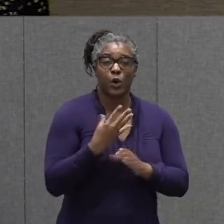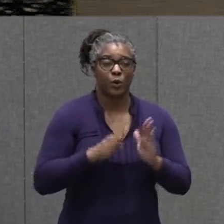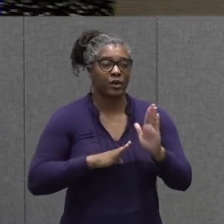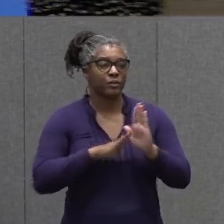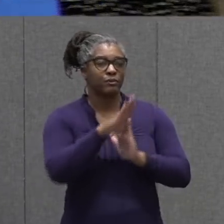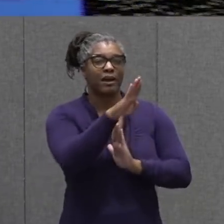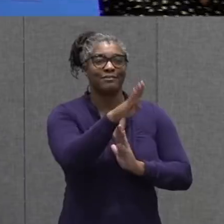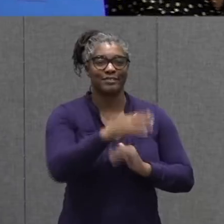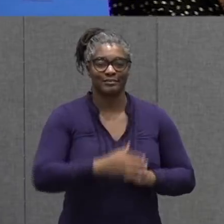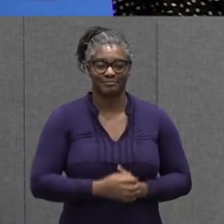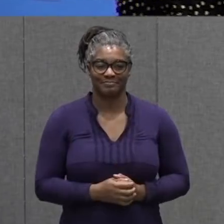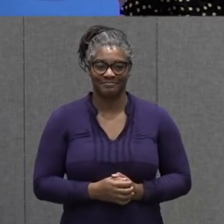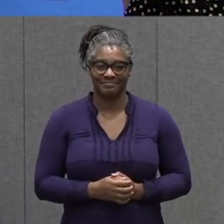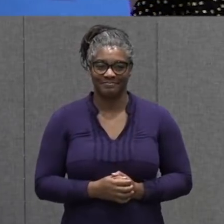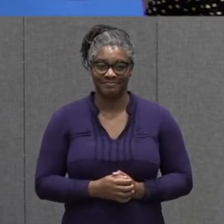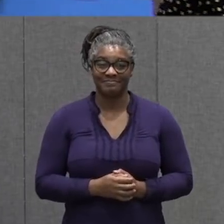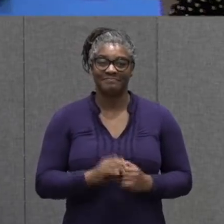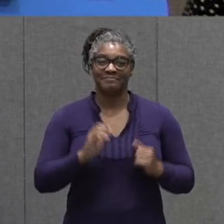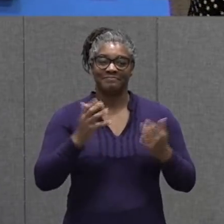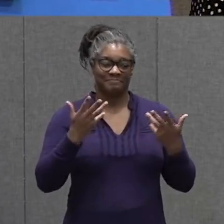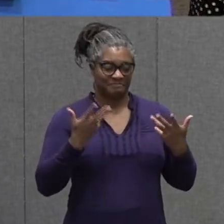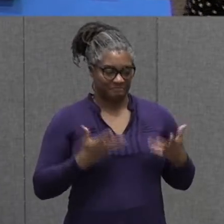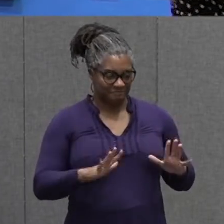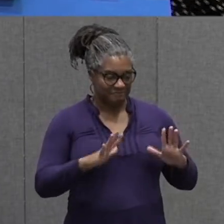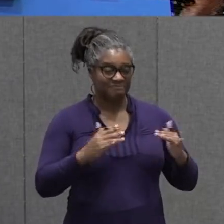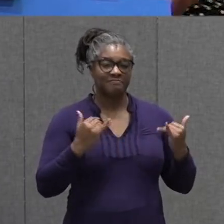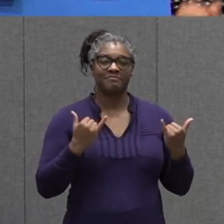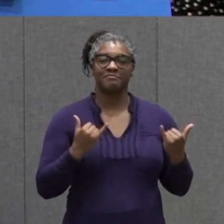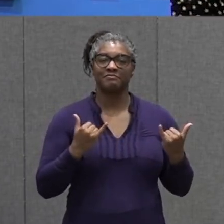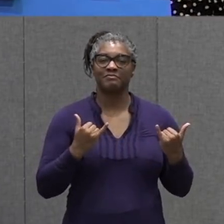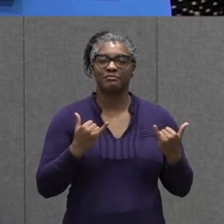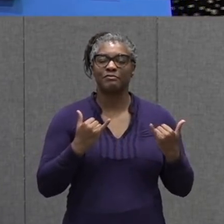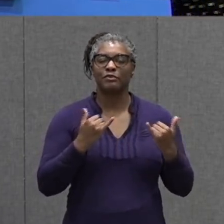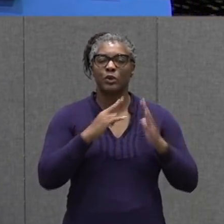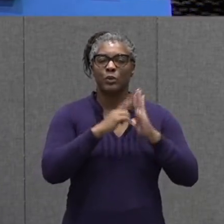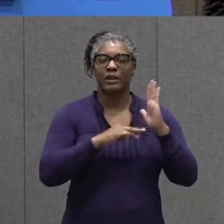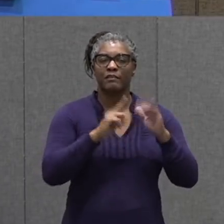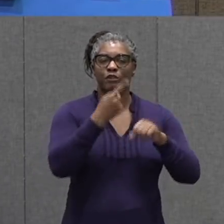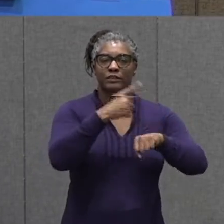And in our first read we kind of just talk about what happened in the text.